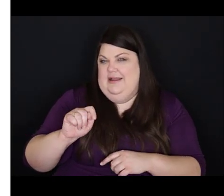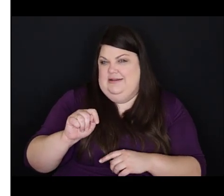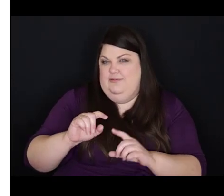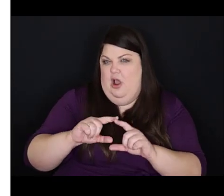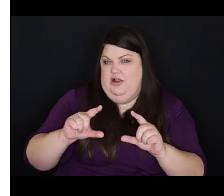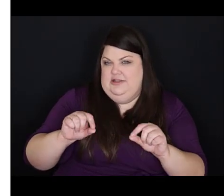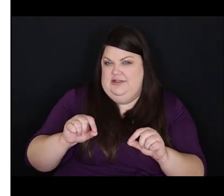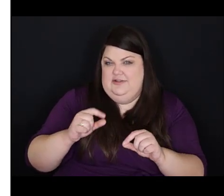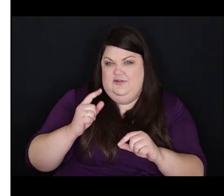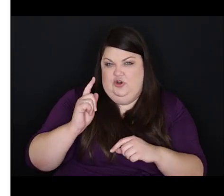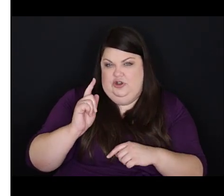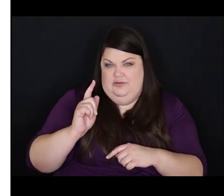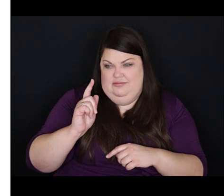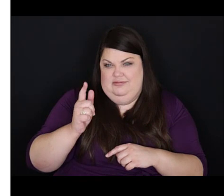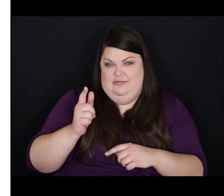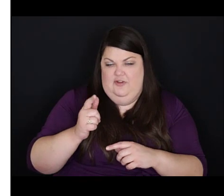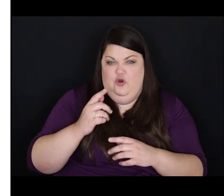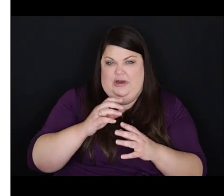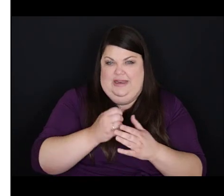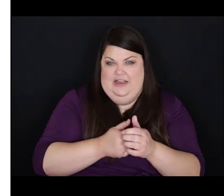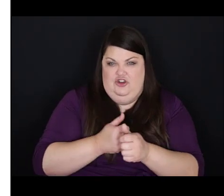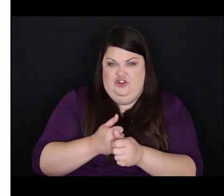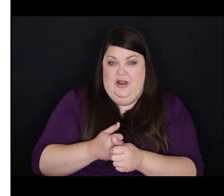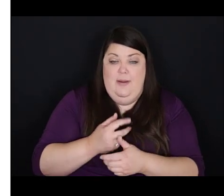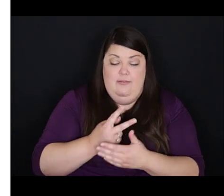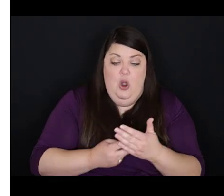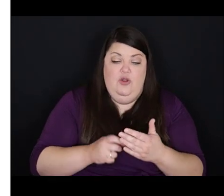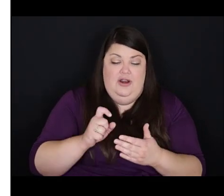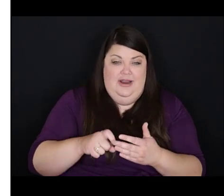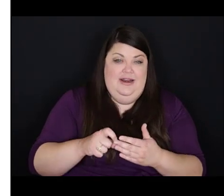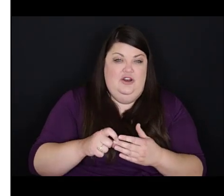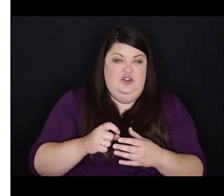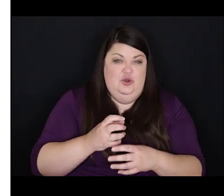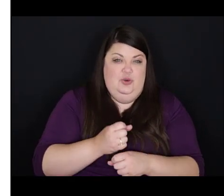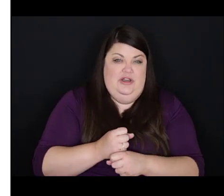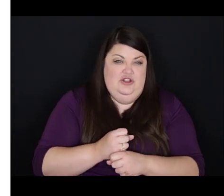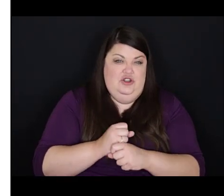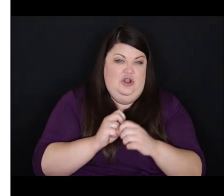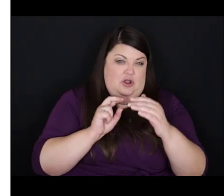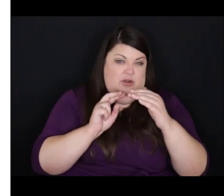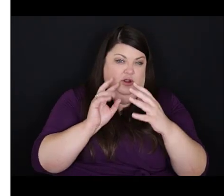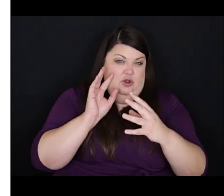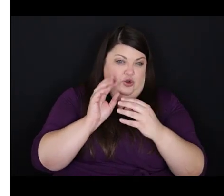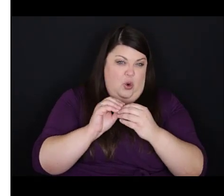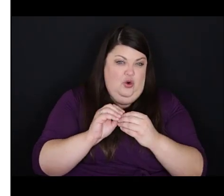both are needed for you to reach your projections totals in the last column of this table for (C).